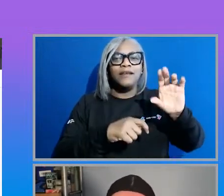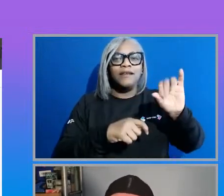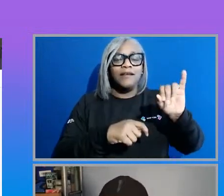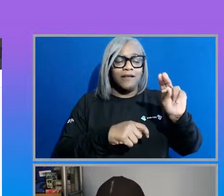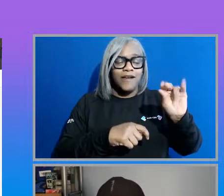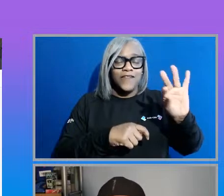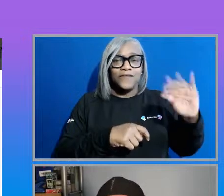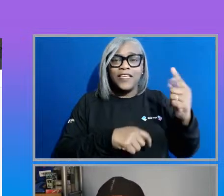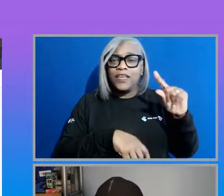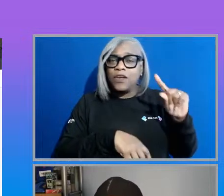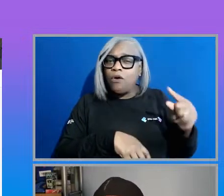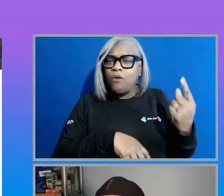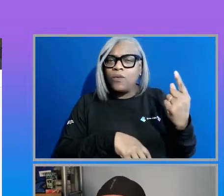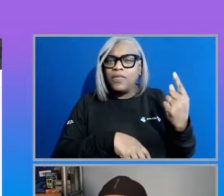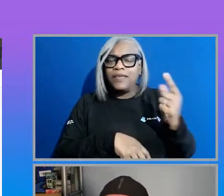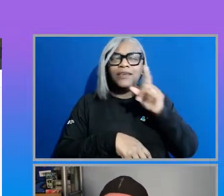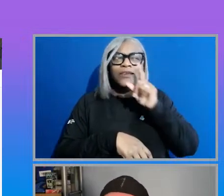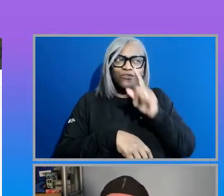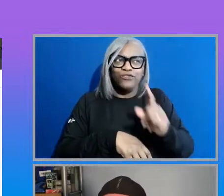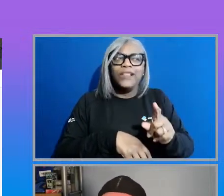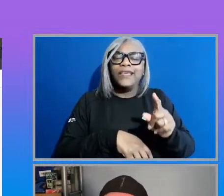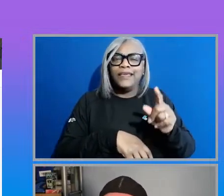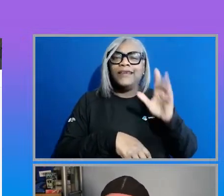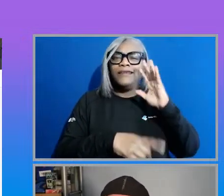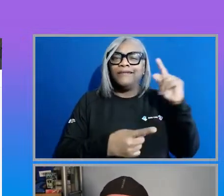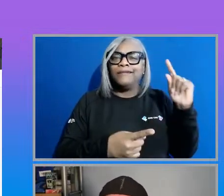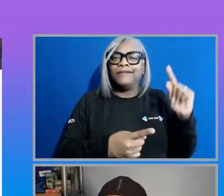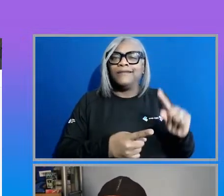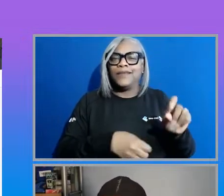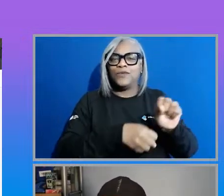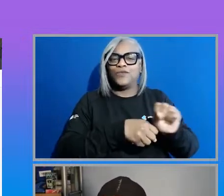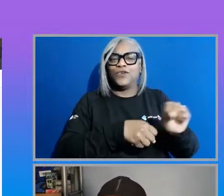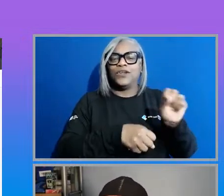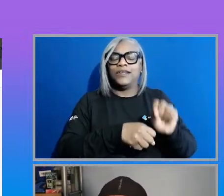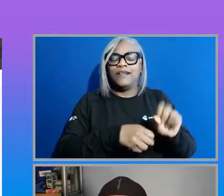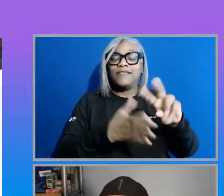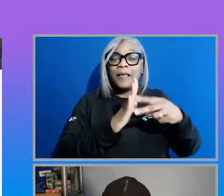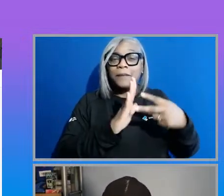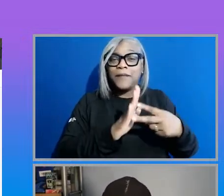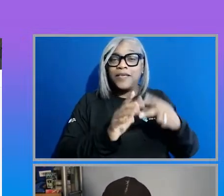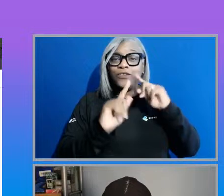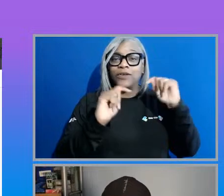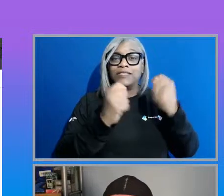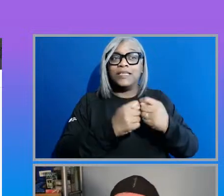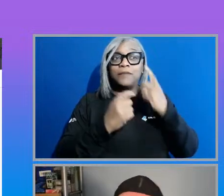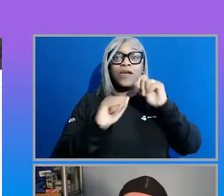means that we take away a lot of that pain. Right? Your team don't have to open up all their